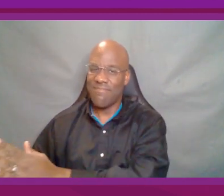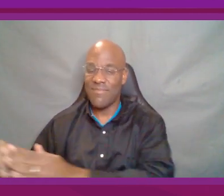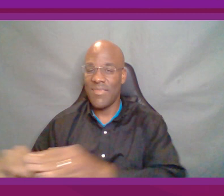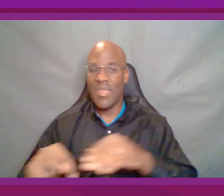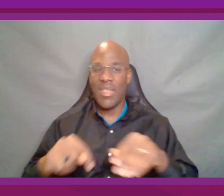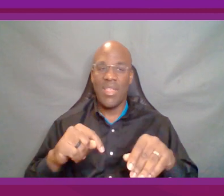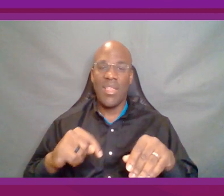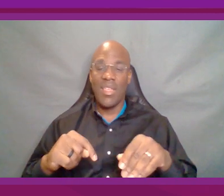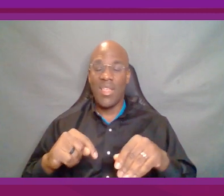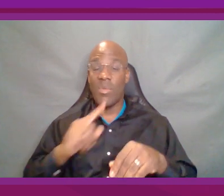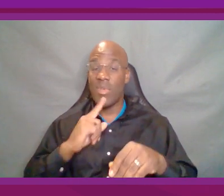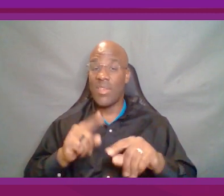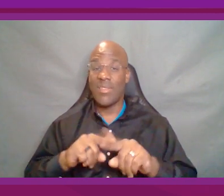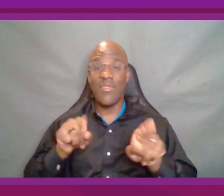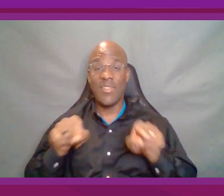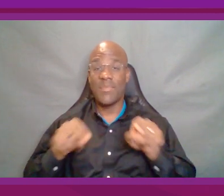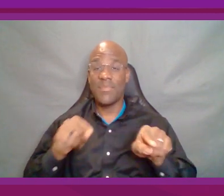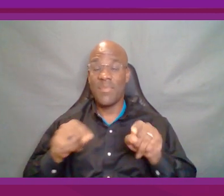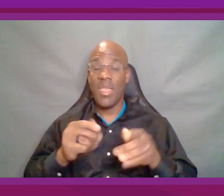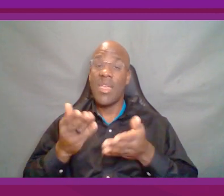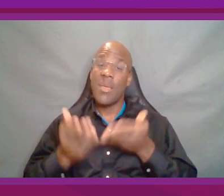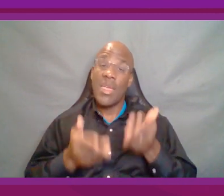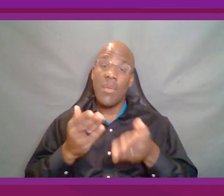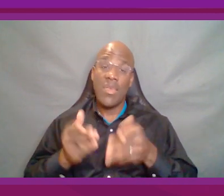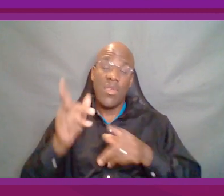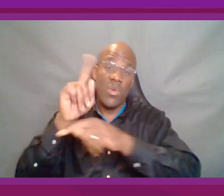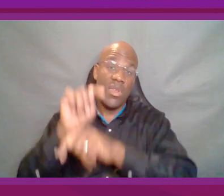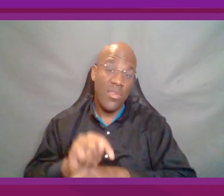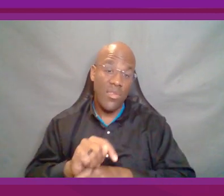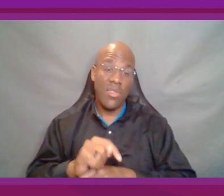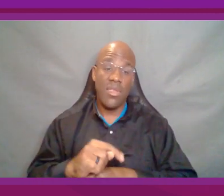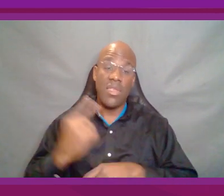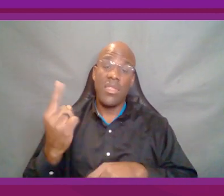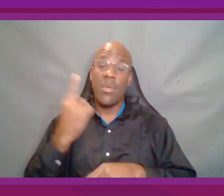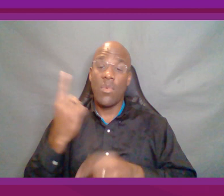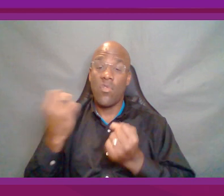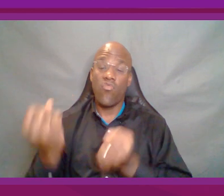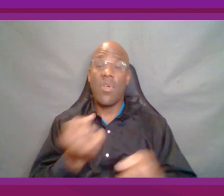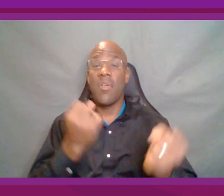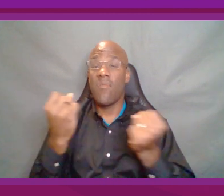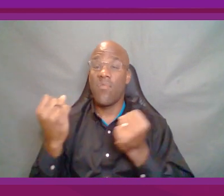of difference. Maybe you traditionally had someone who drives around